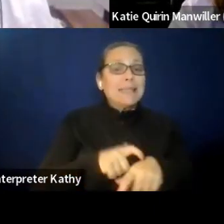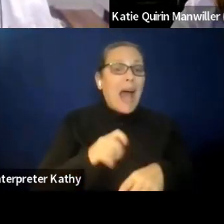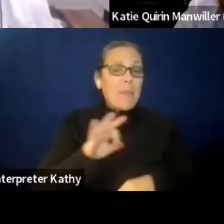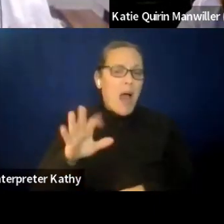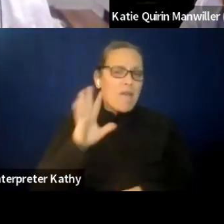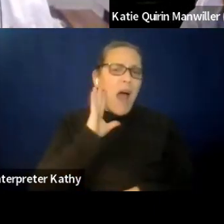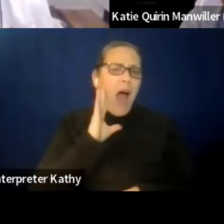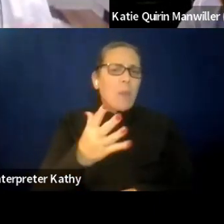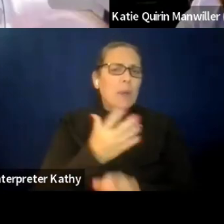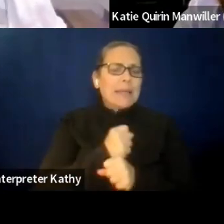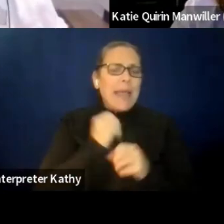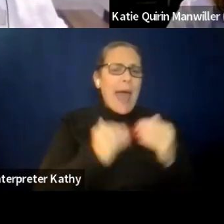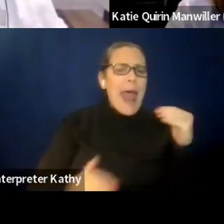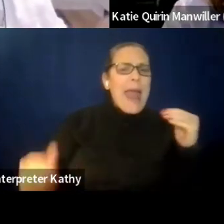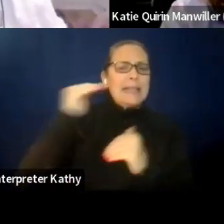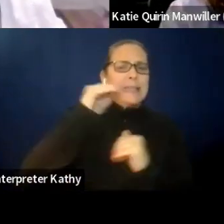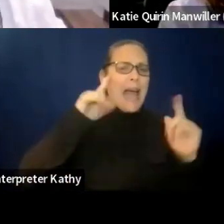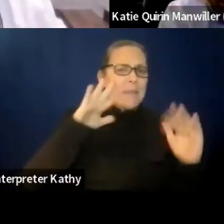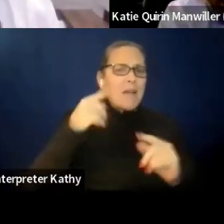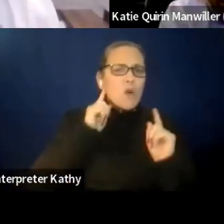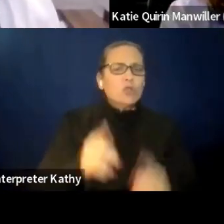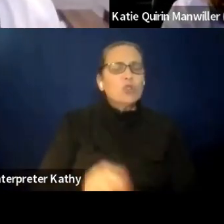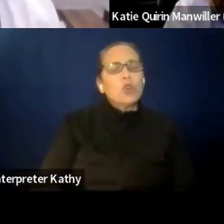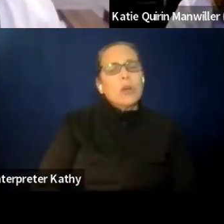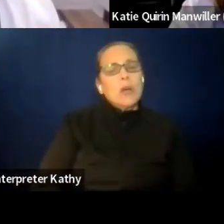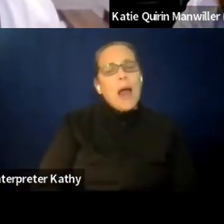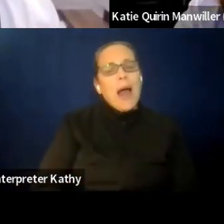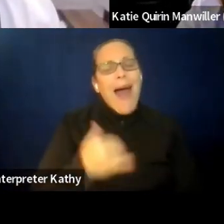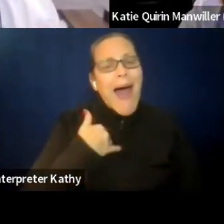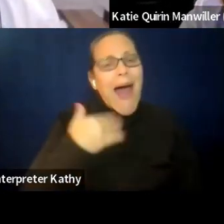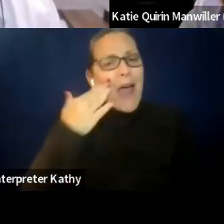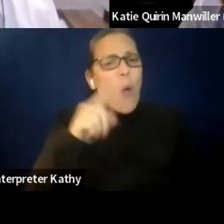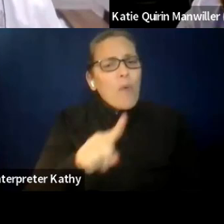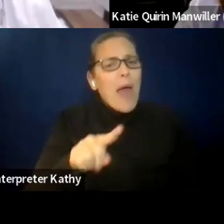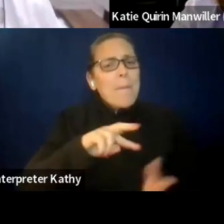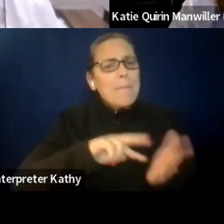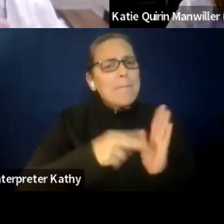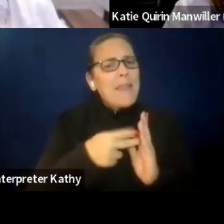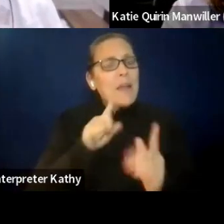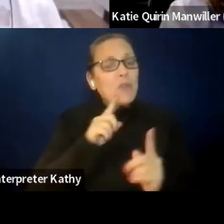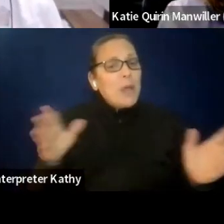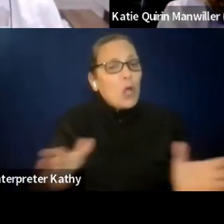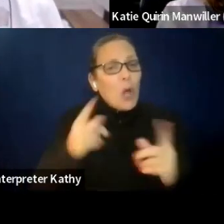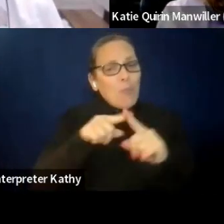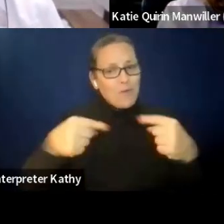without needing as much leave, I would get an exceeds expectations for sure. And that was certainly meant to be